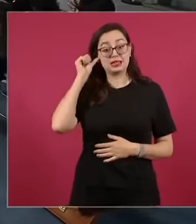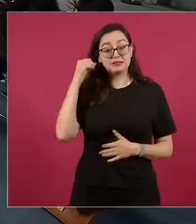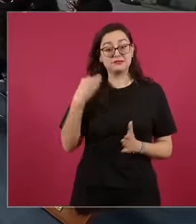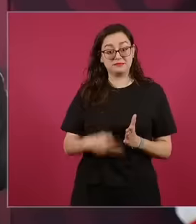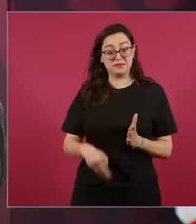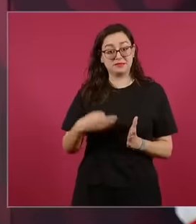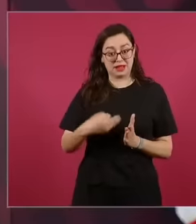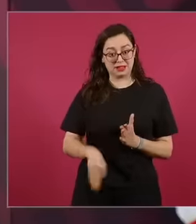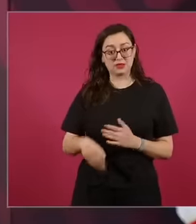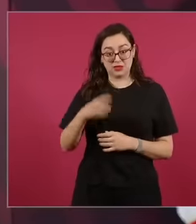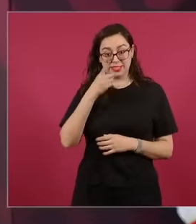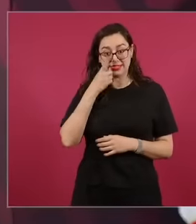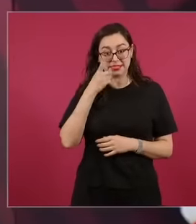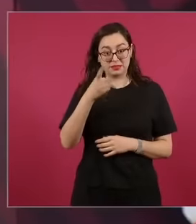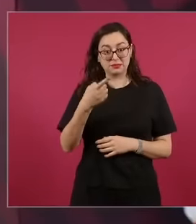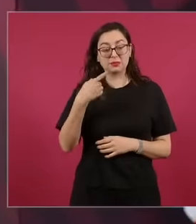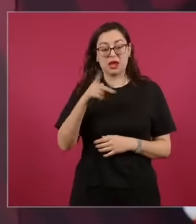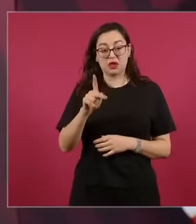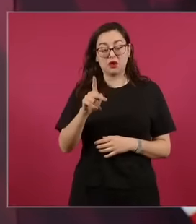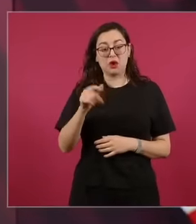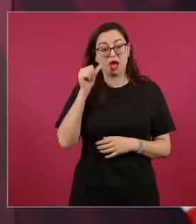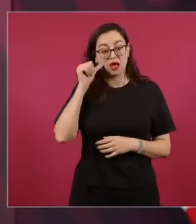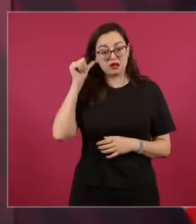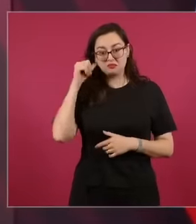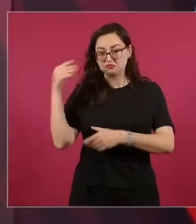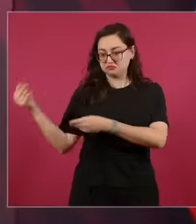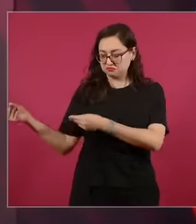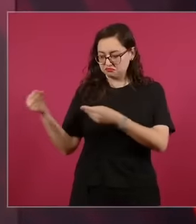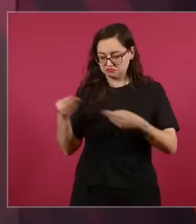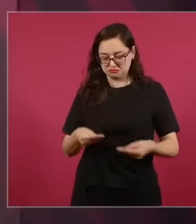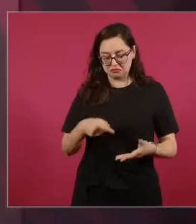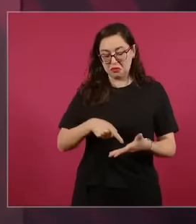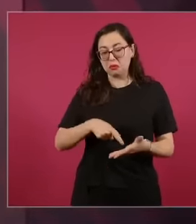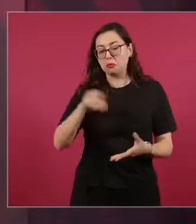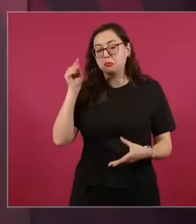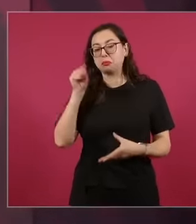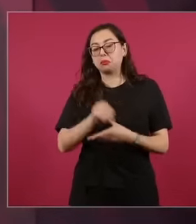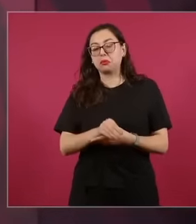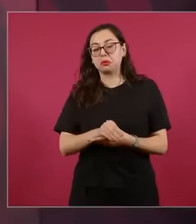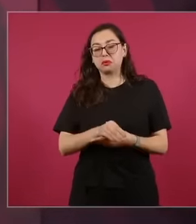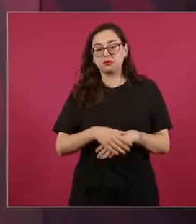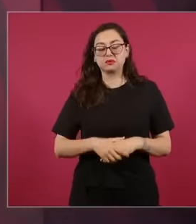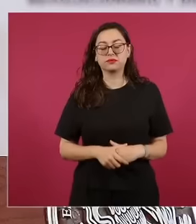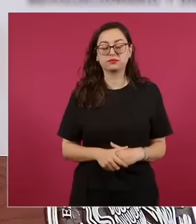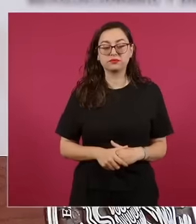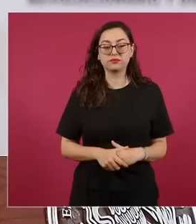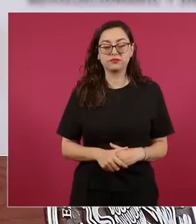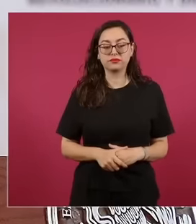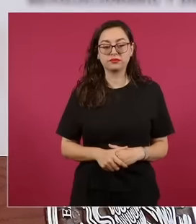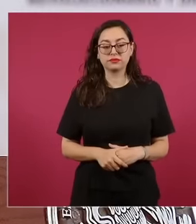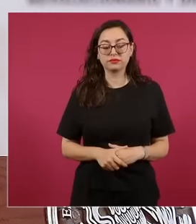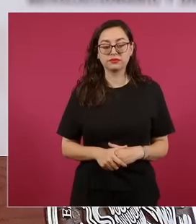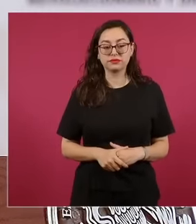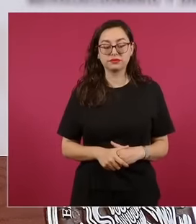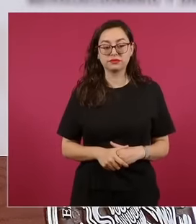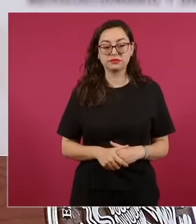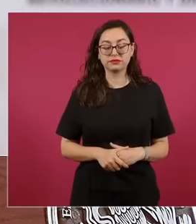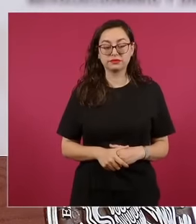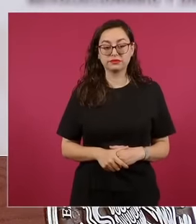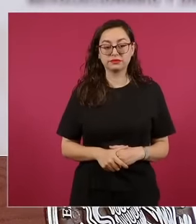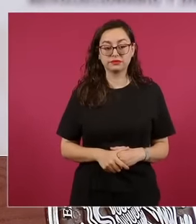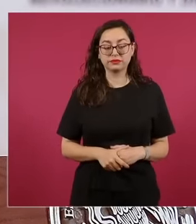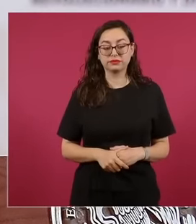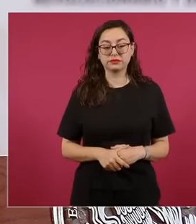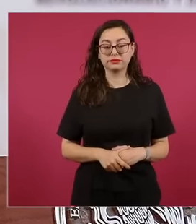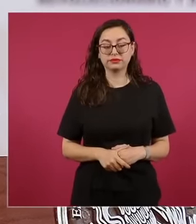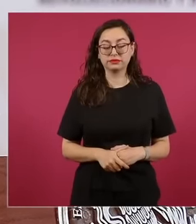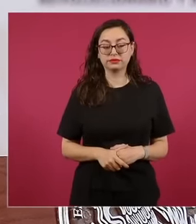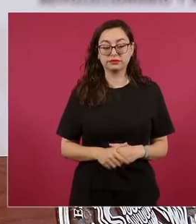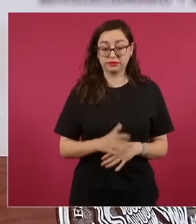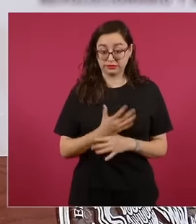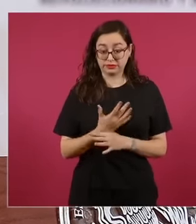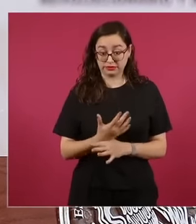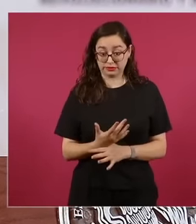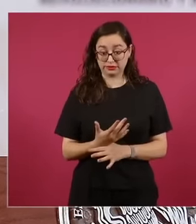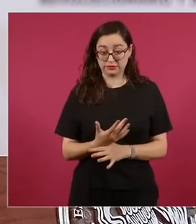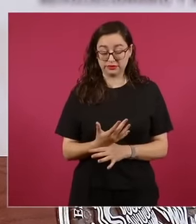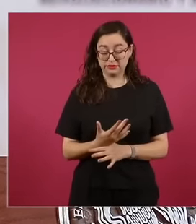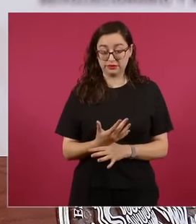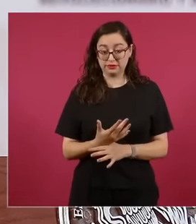note this ahas is this one